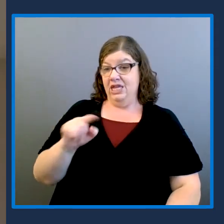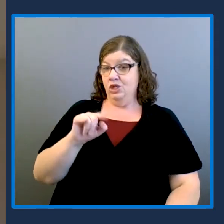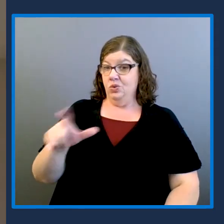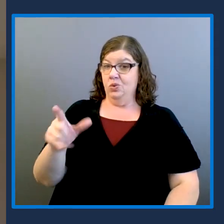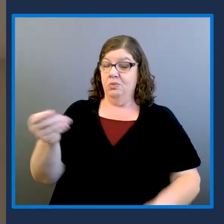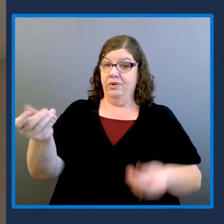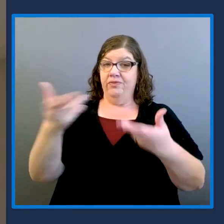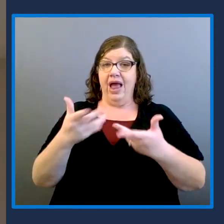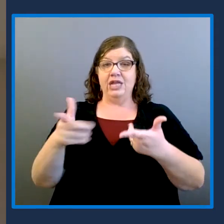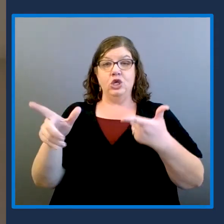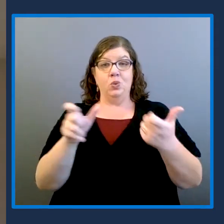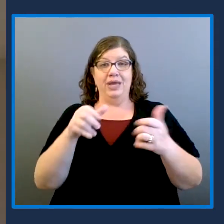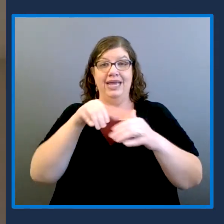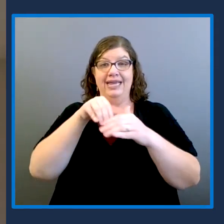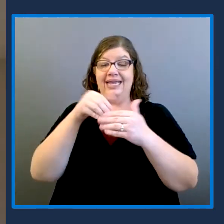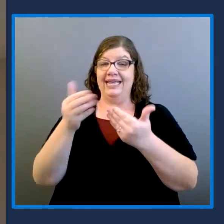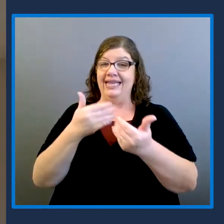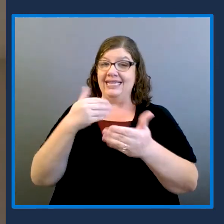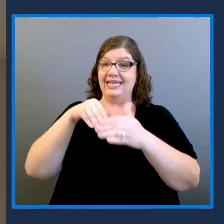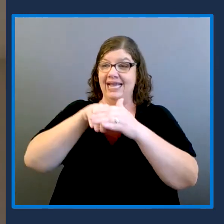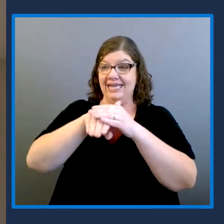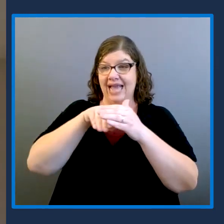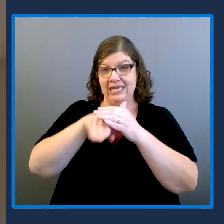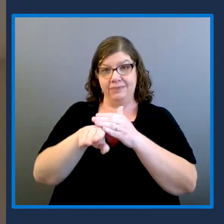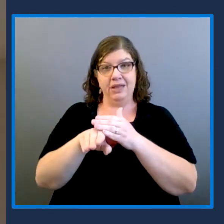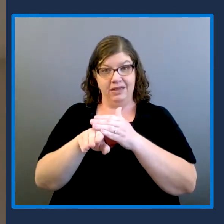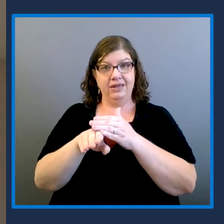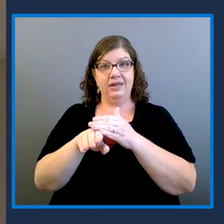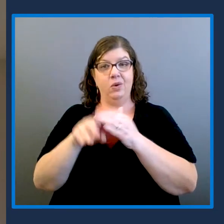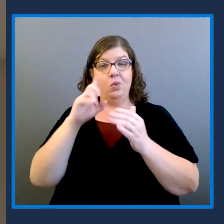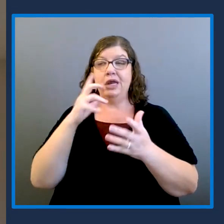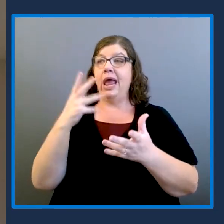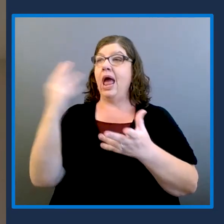this tool again provides that quick easy accessibility pathway